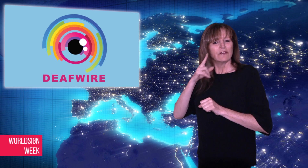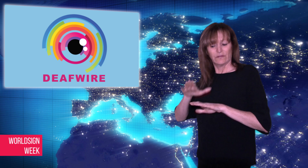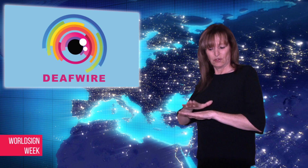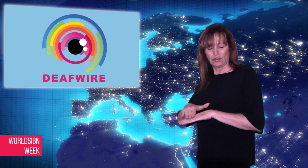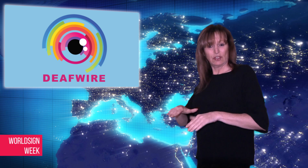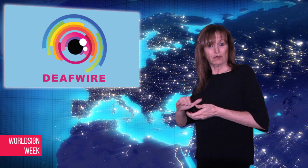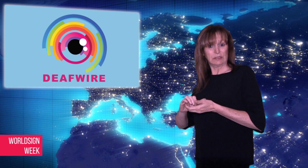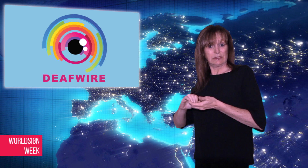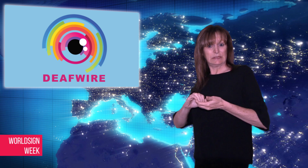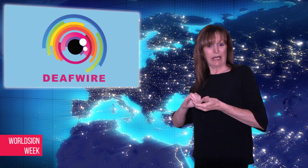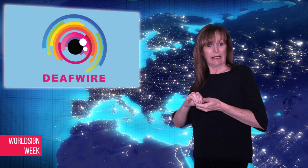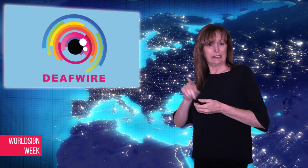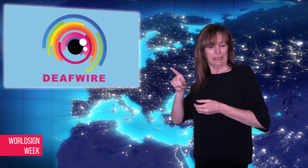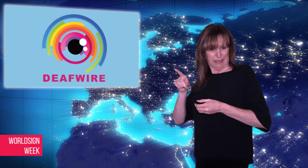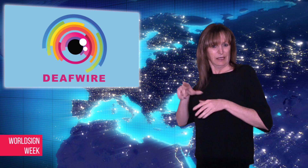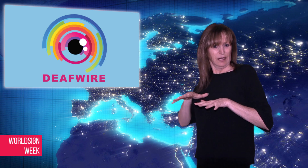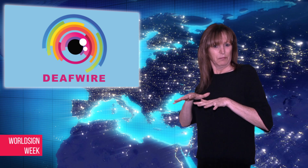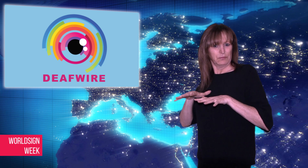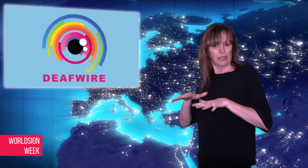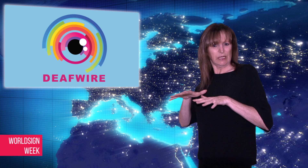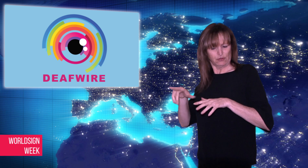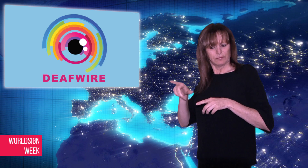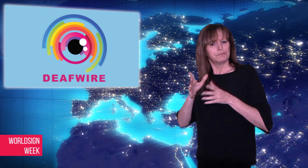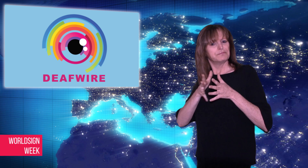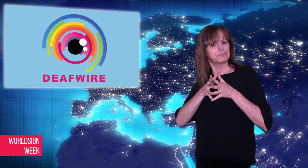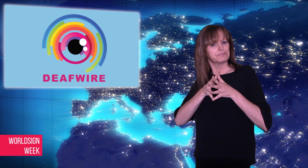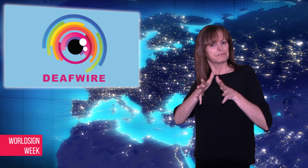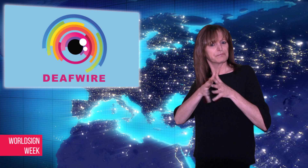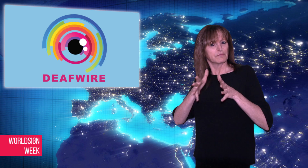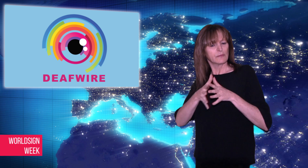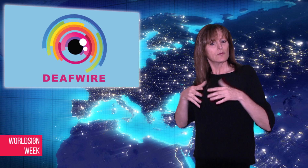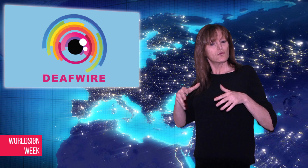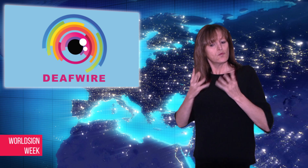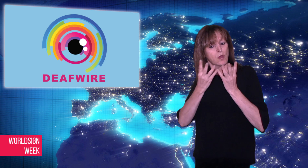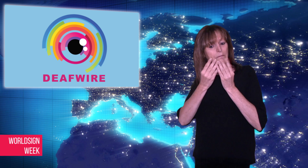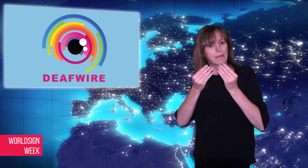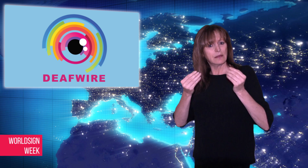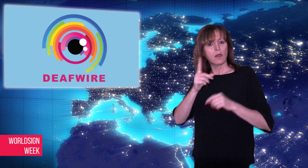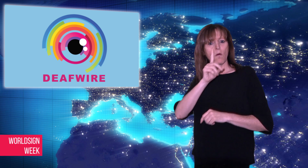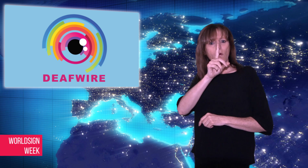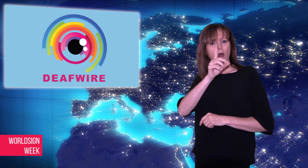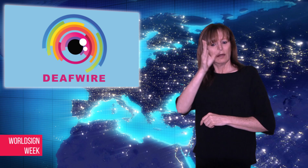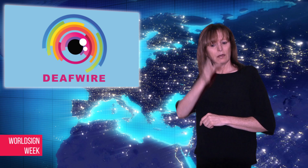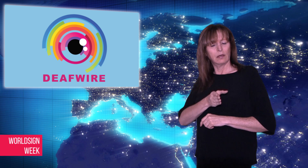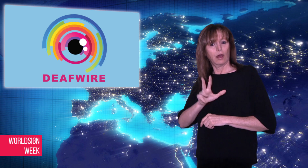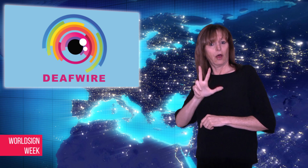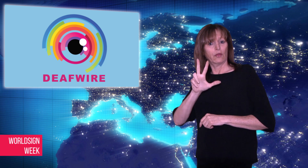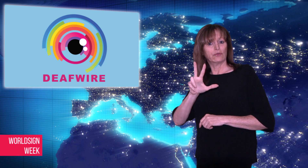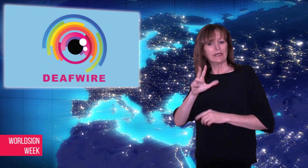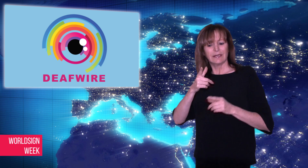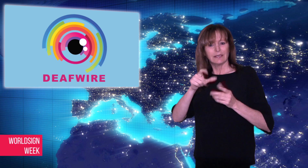indicates that as many as one-third of city councils have cut education